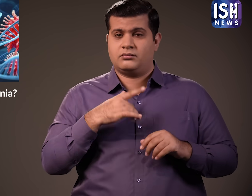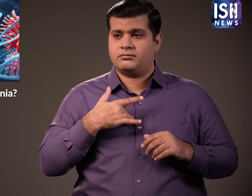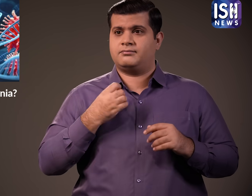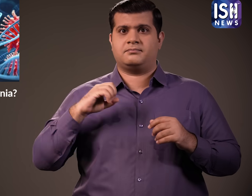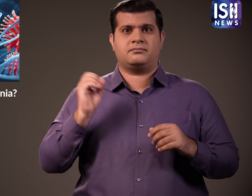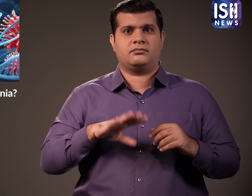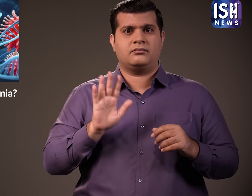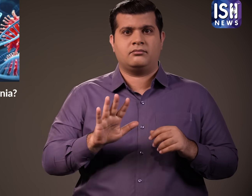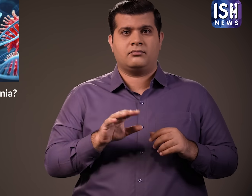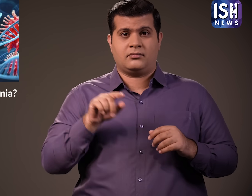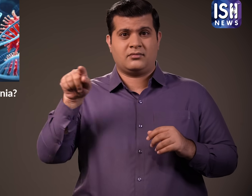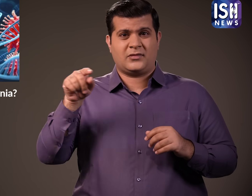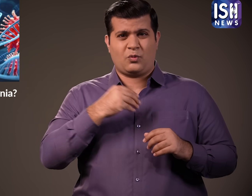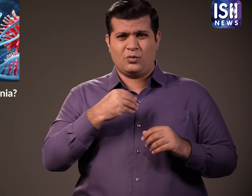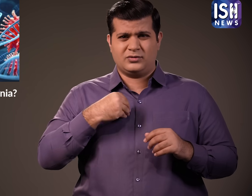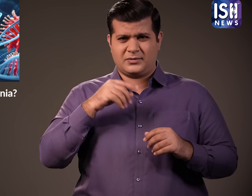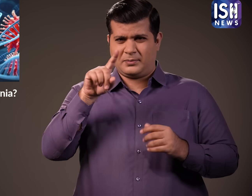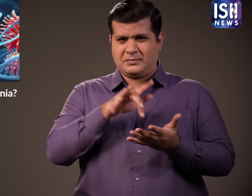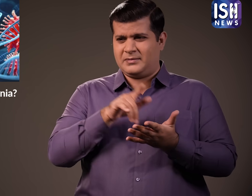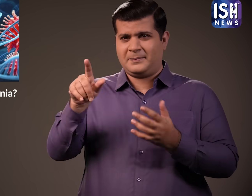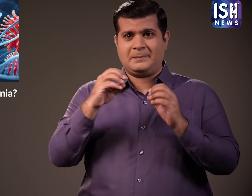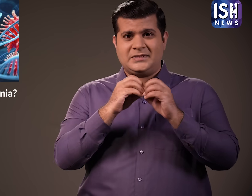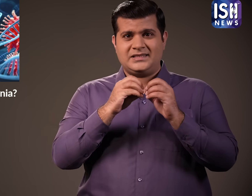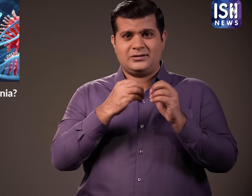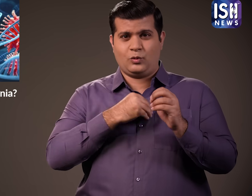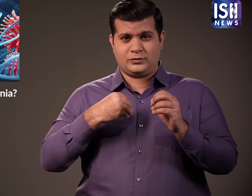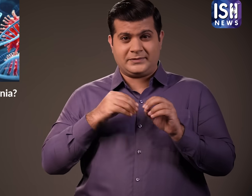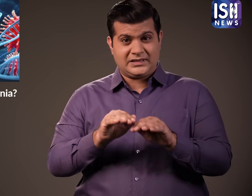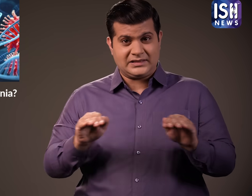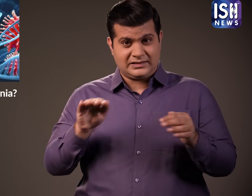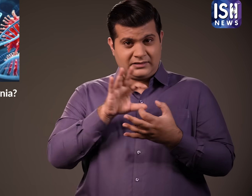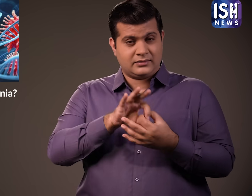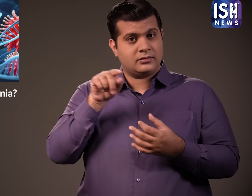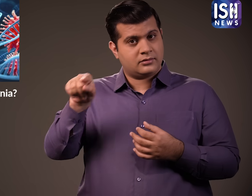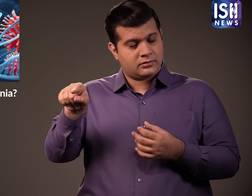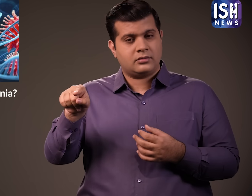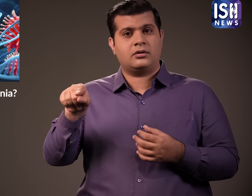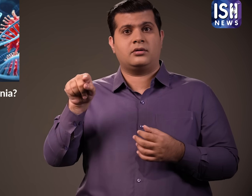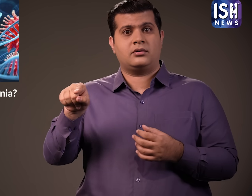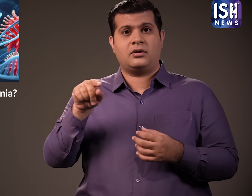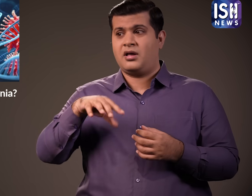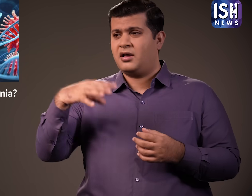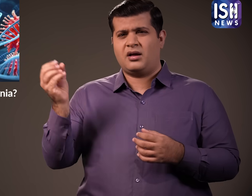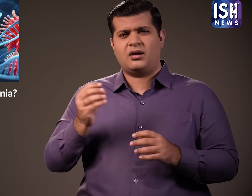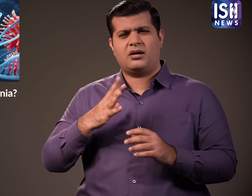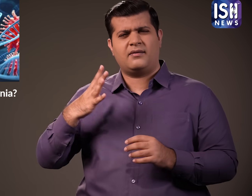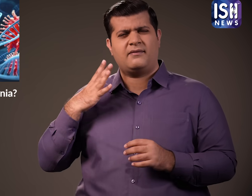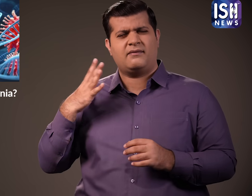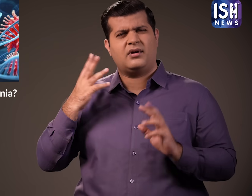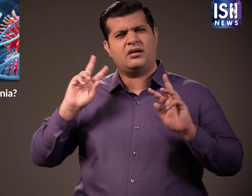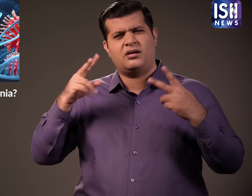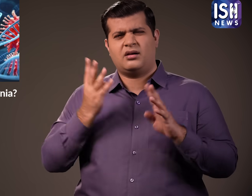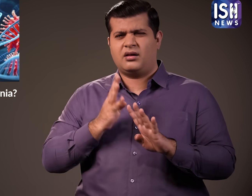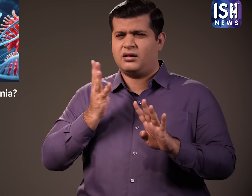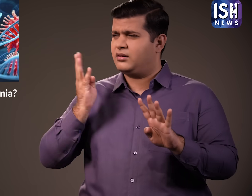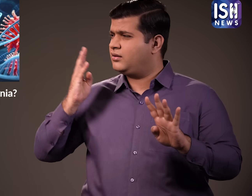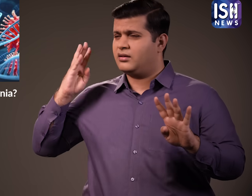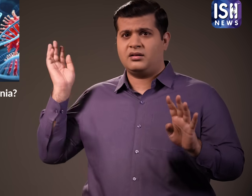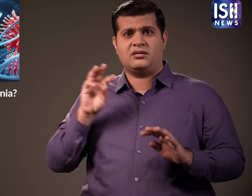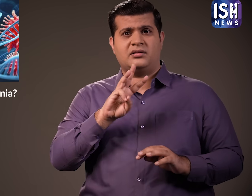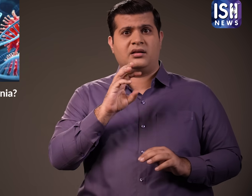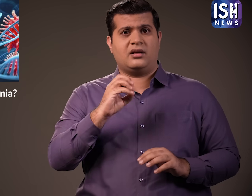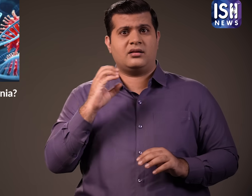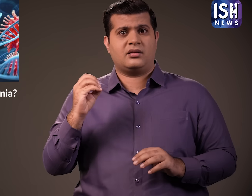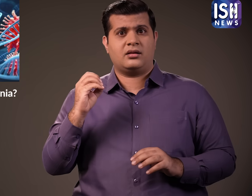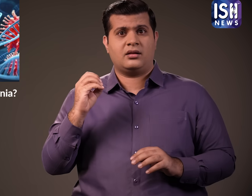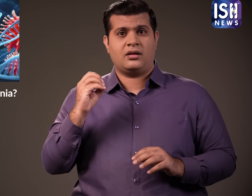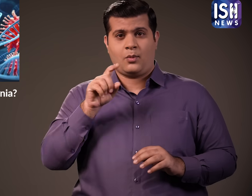Here is something heartbreaking. There was a huge crowd of 300 people waiting outside the Beijing Children's Hospital.